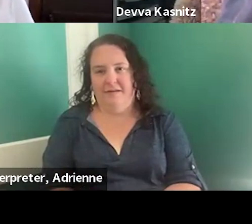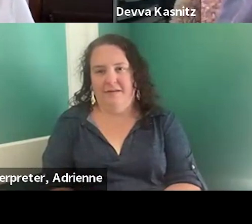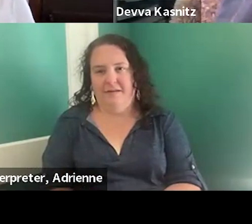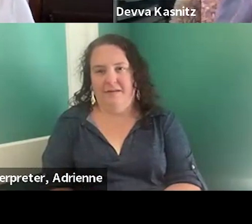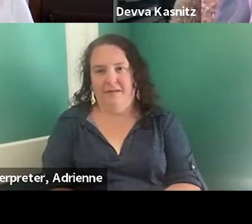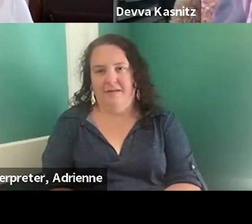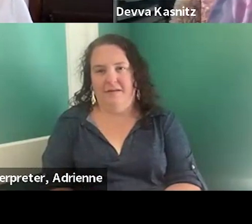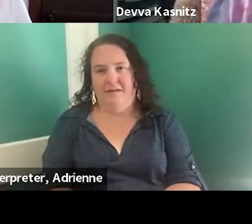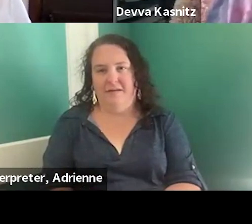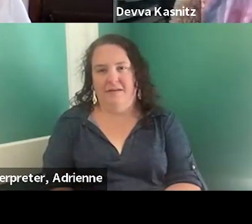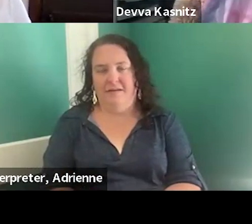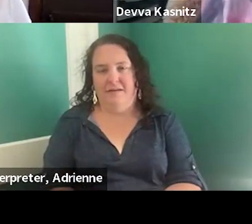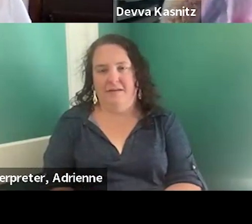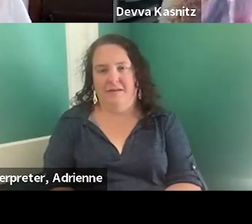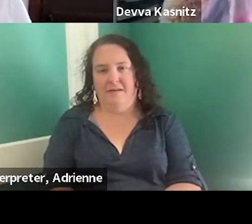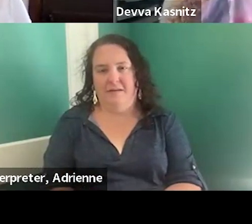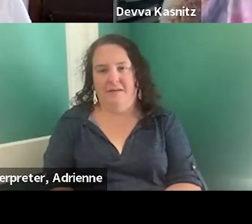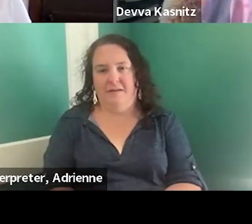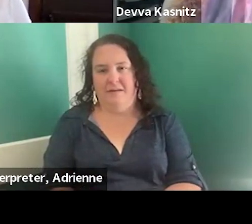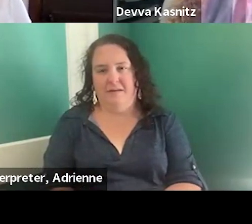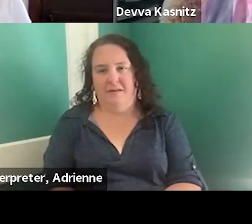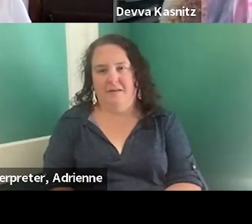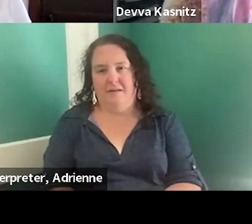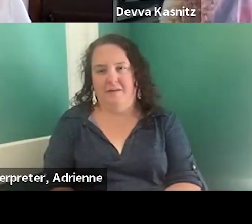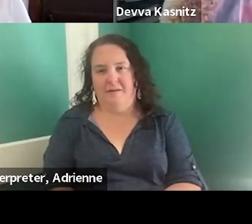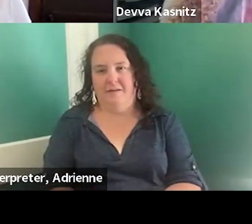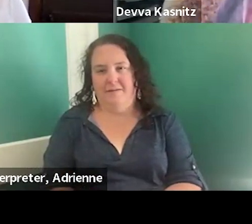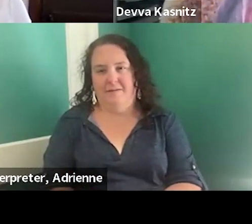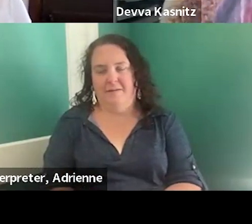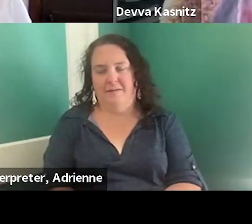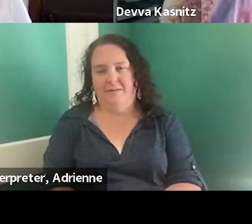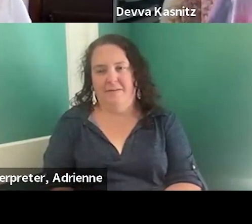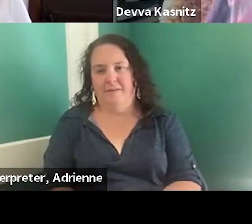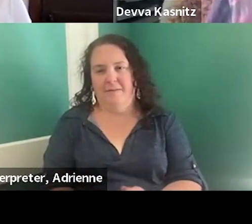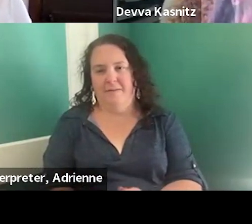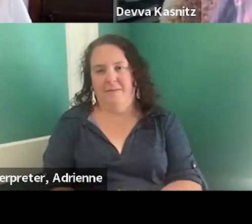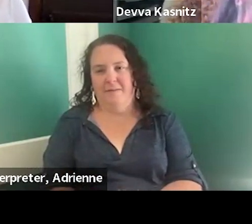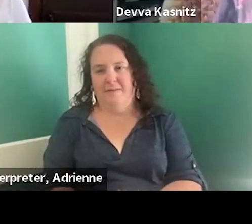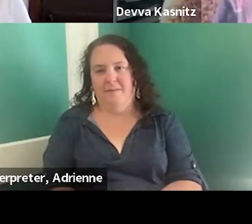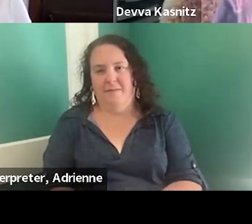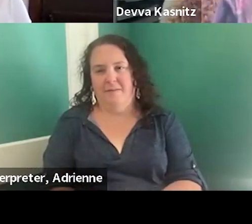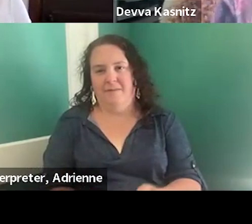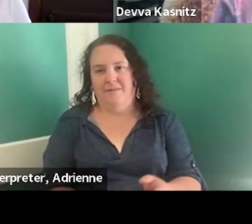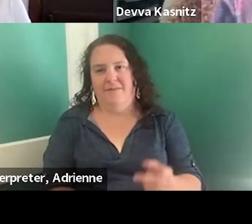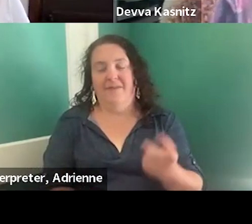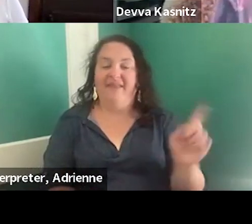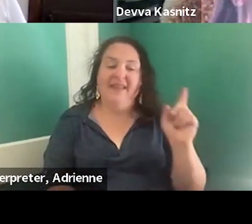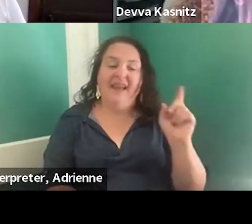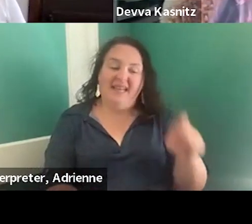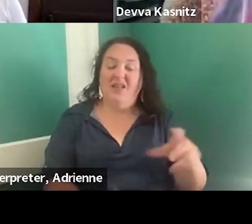That they need to learn.